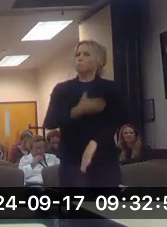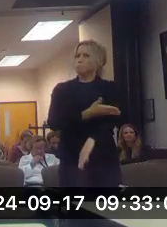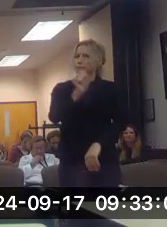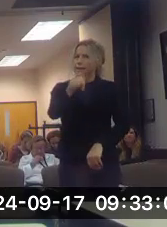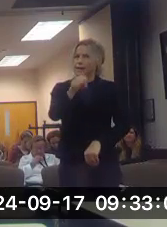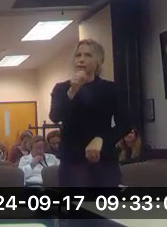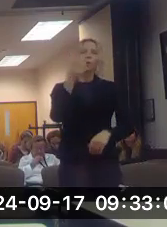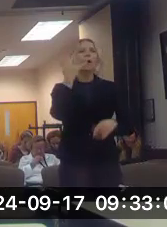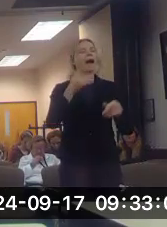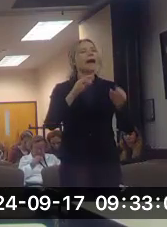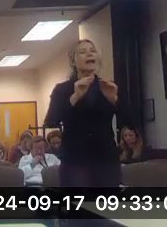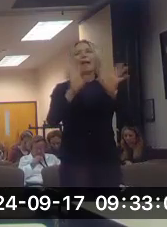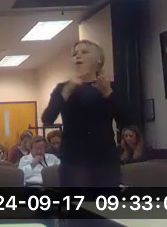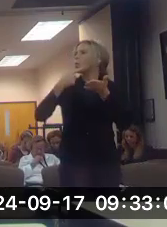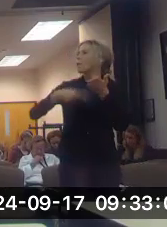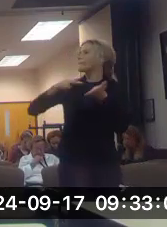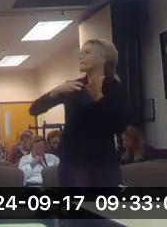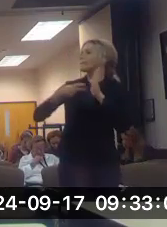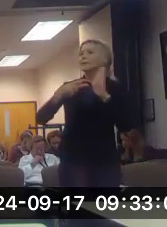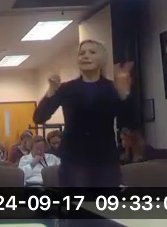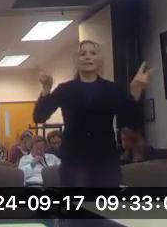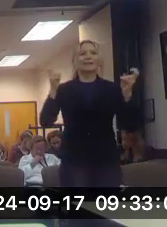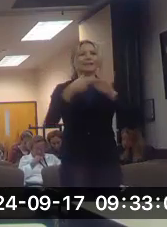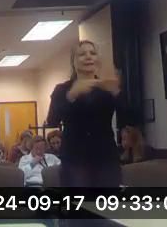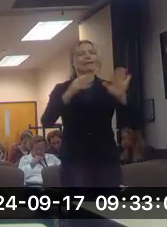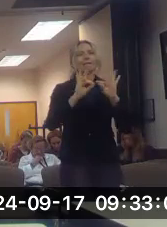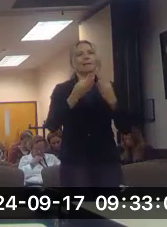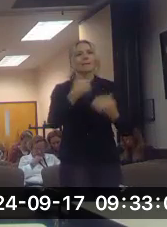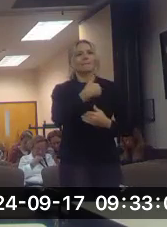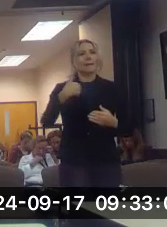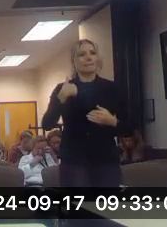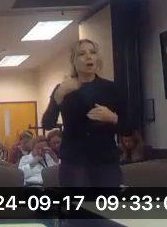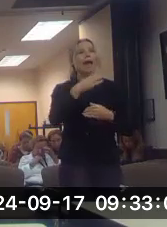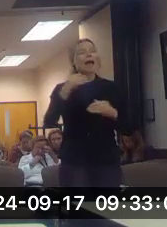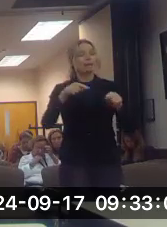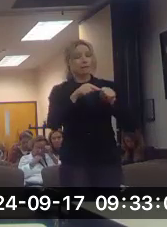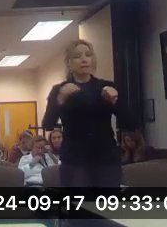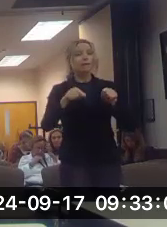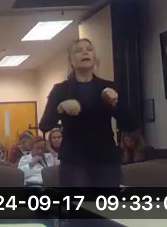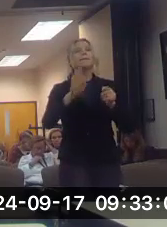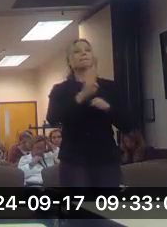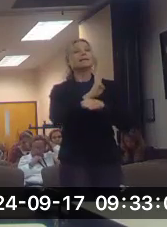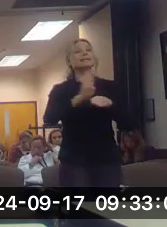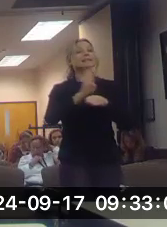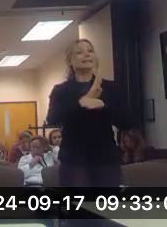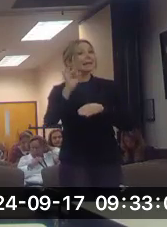Reginald Parson: and outlining Reginald Parson: how businesses can opt out of the State plan if they offer private benefit. Leave.